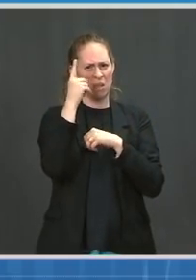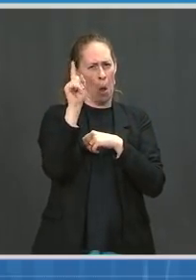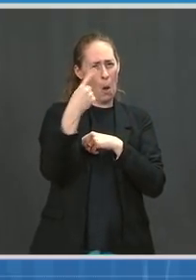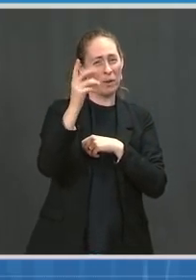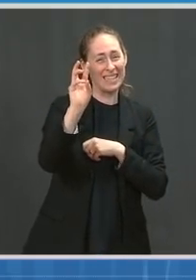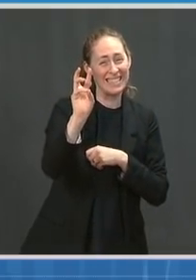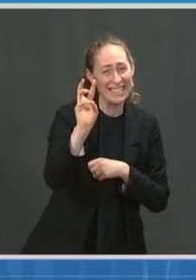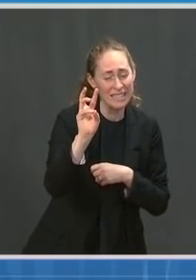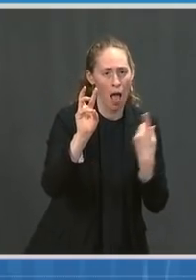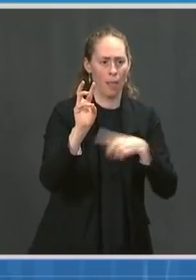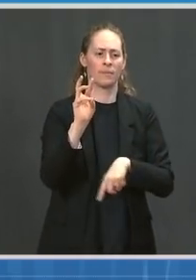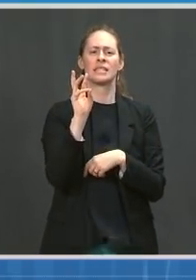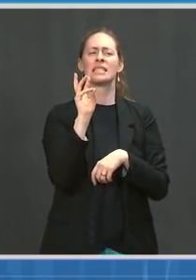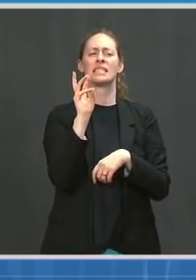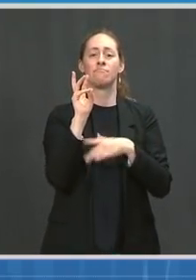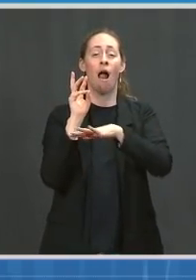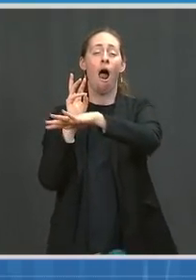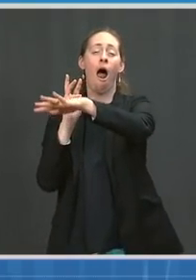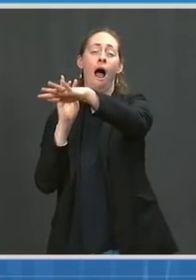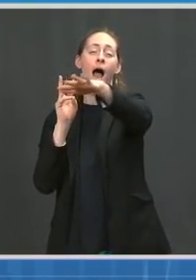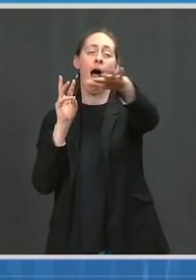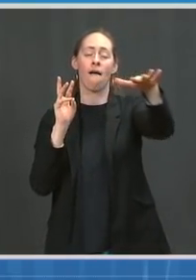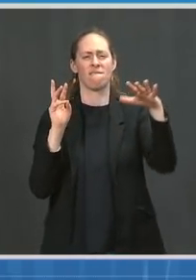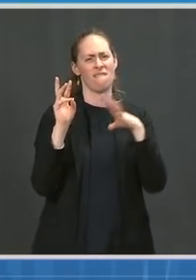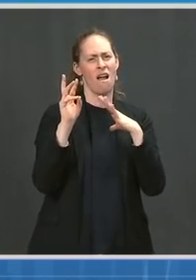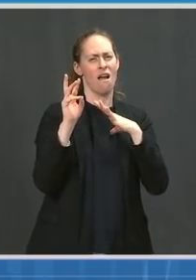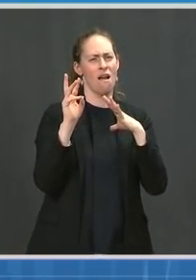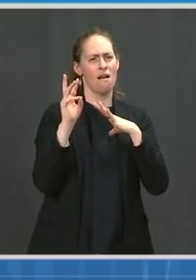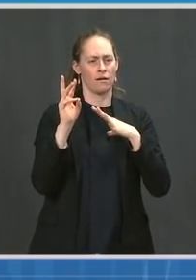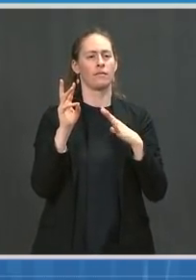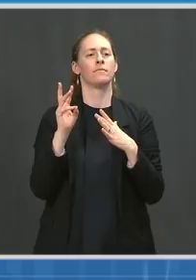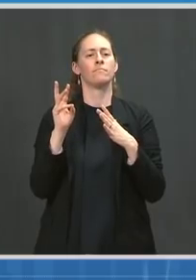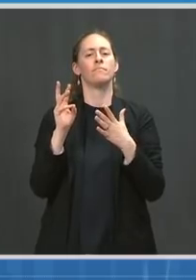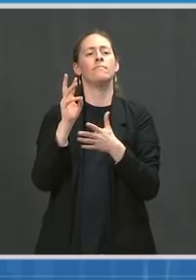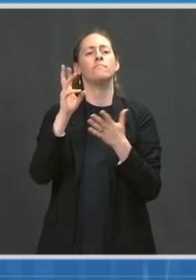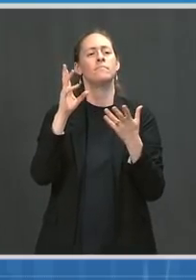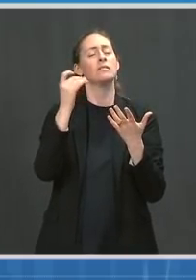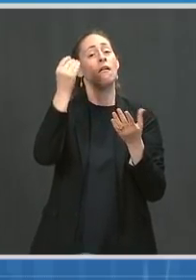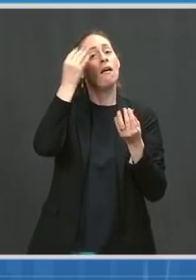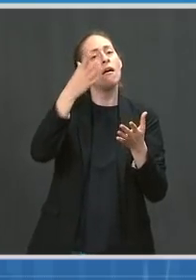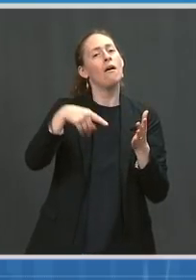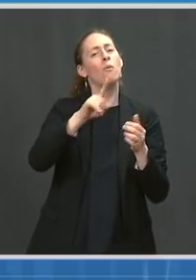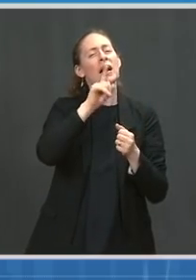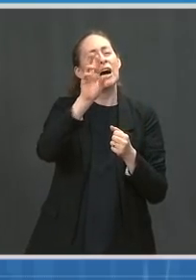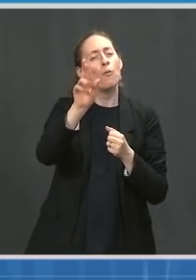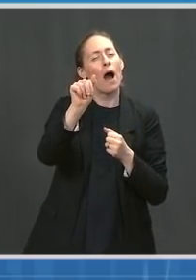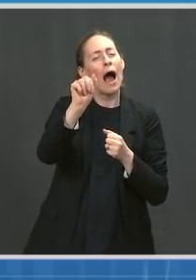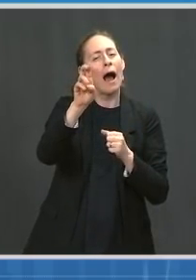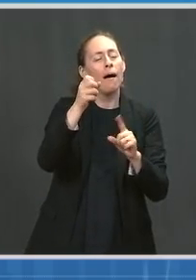Right now, we believe these events to be extremely rare, but we are also not yet certain